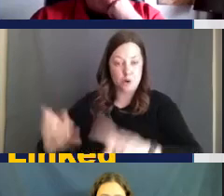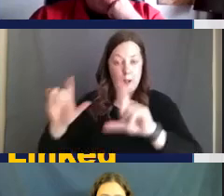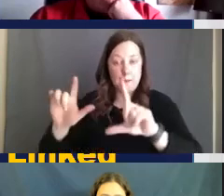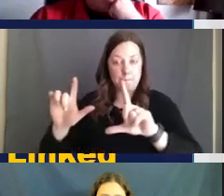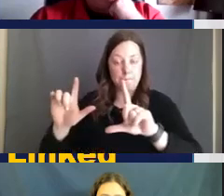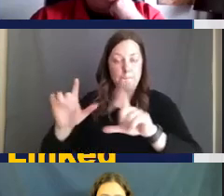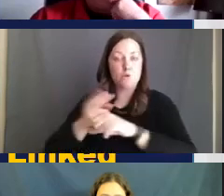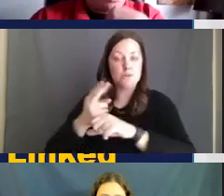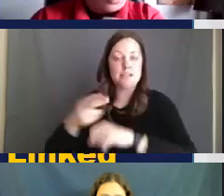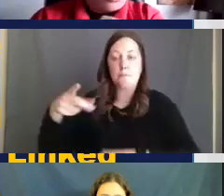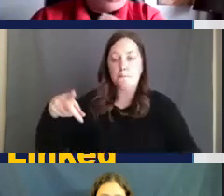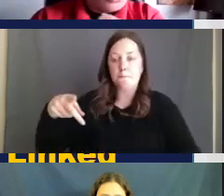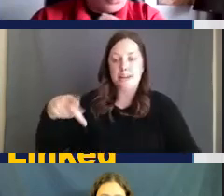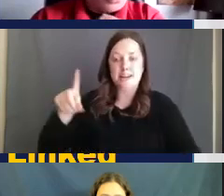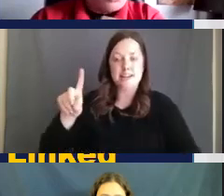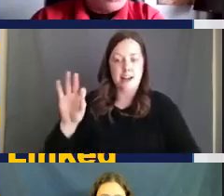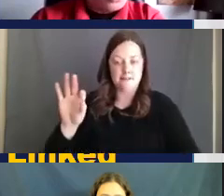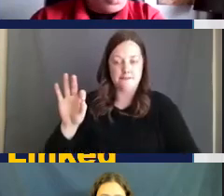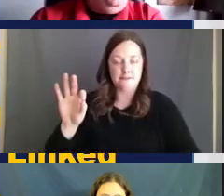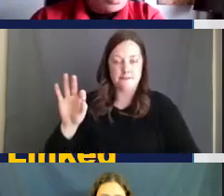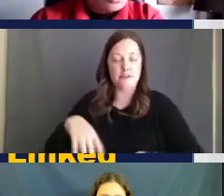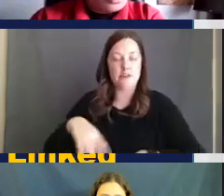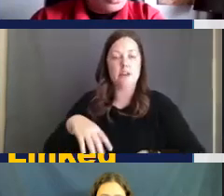Any questions? On the PowerPoint?